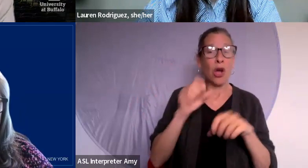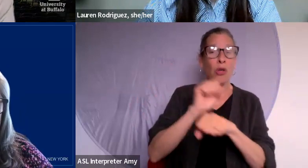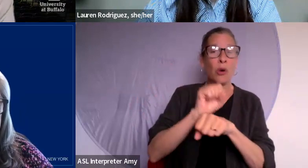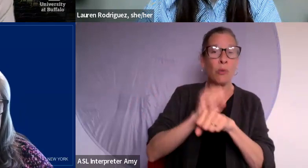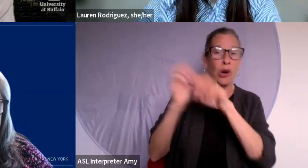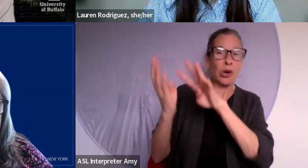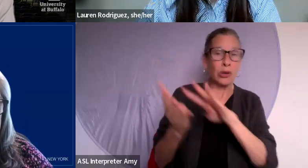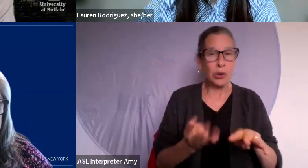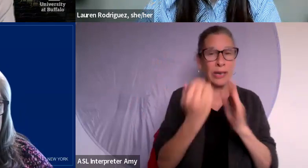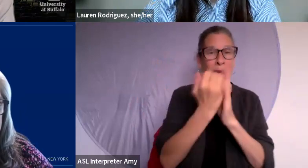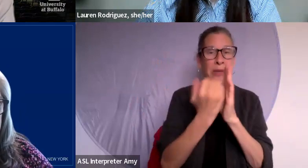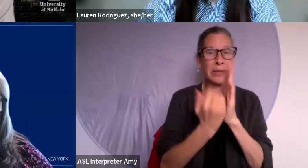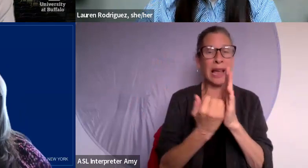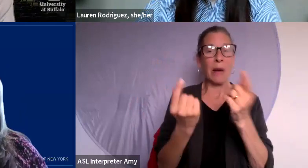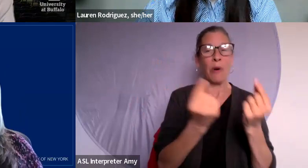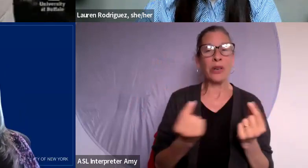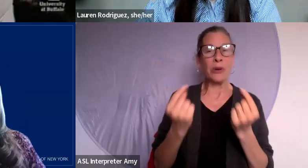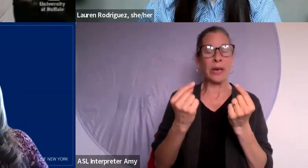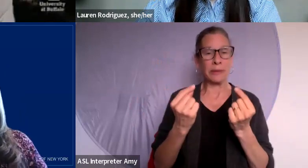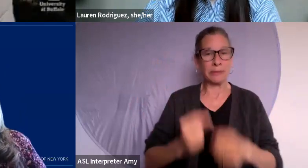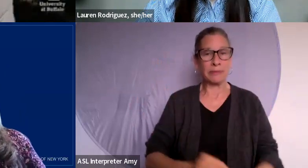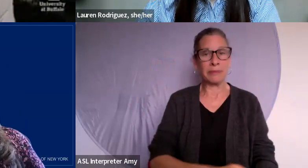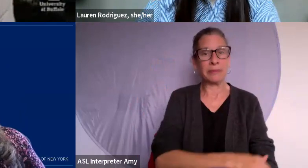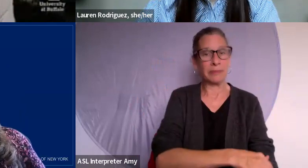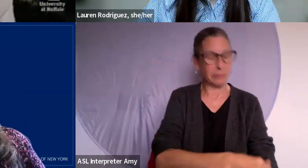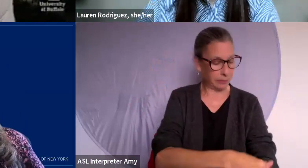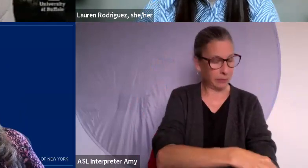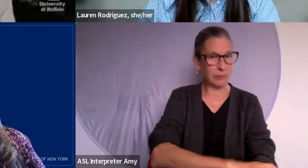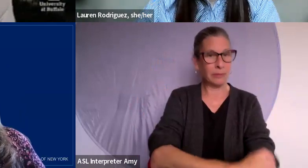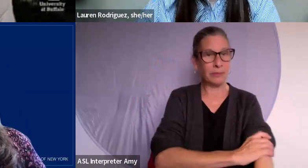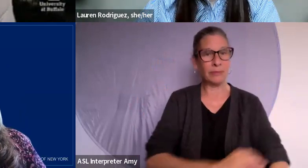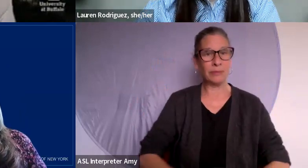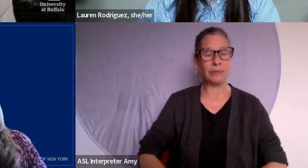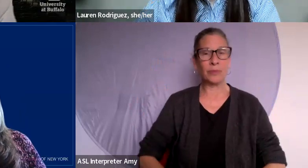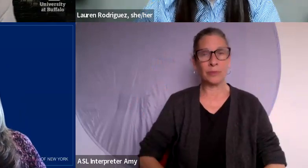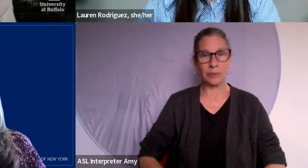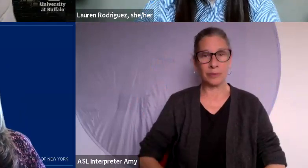we're actually doing.